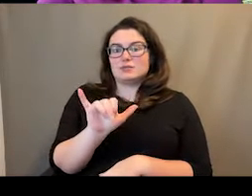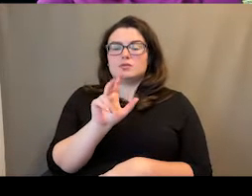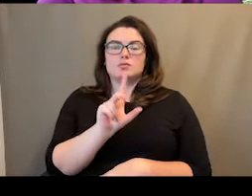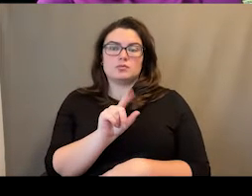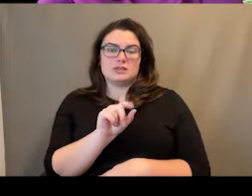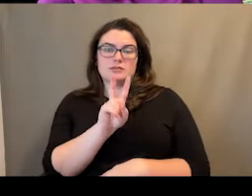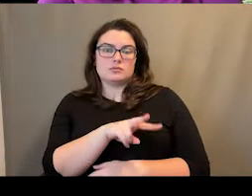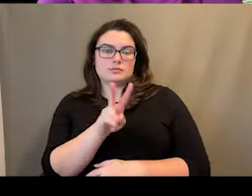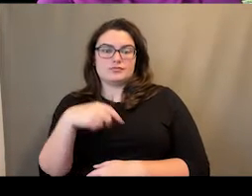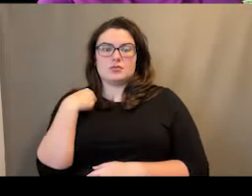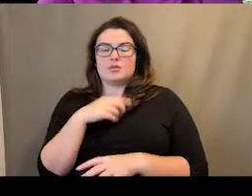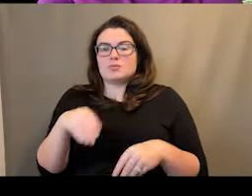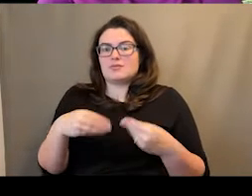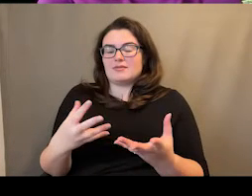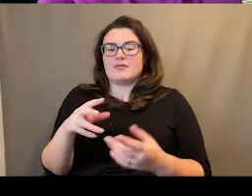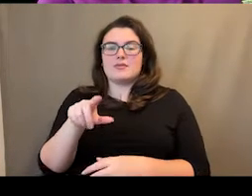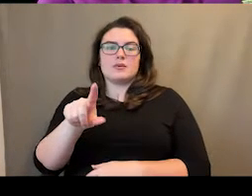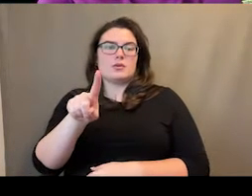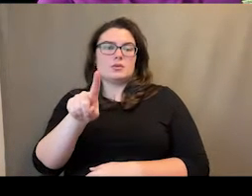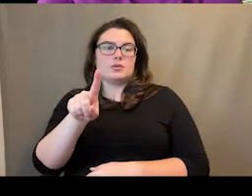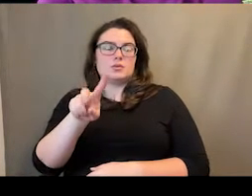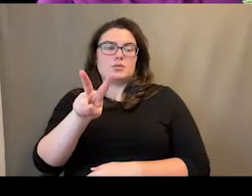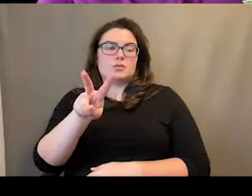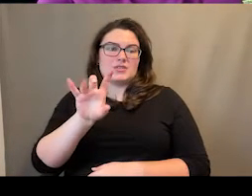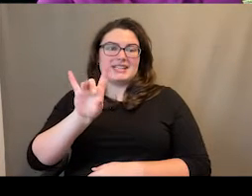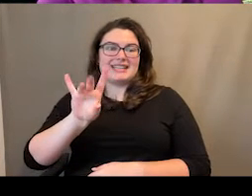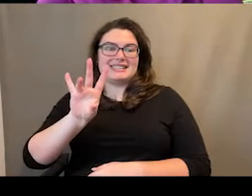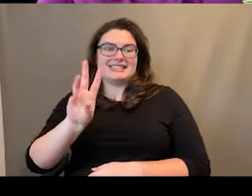we provided 286 million and grants